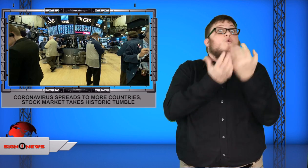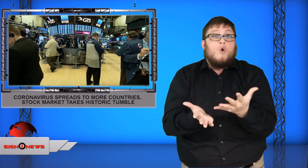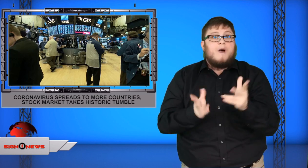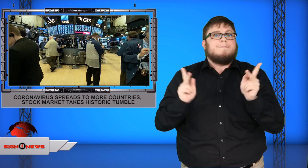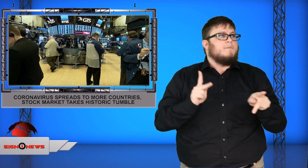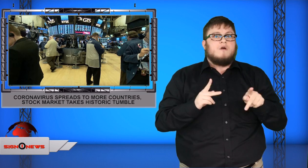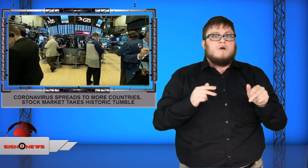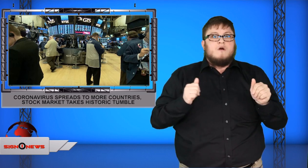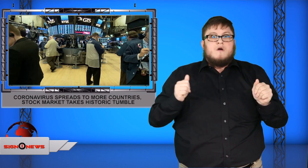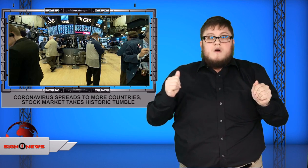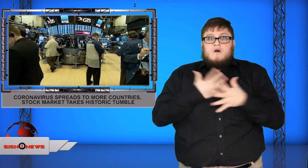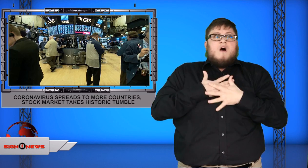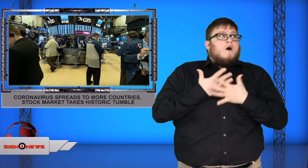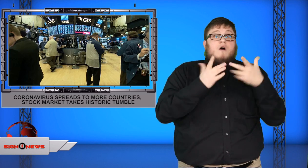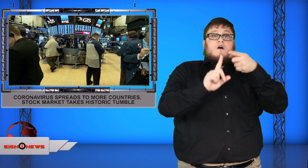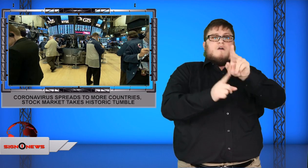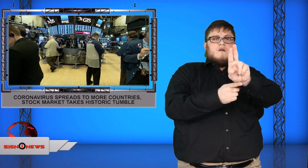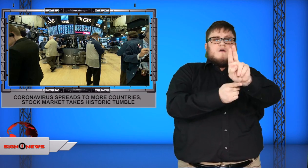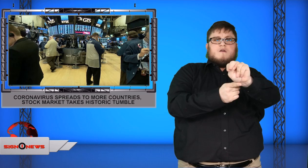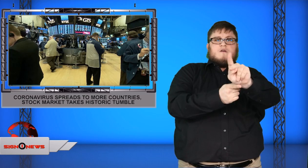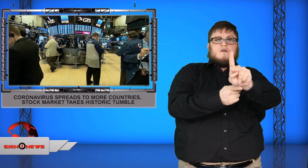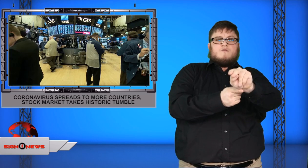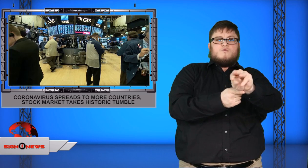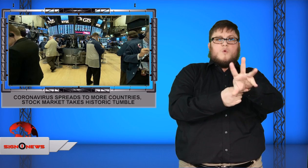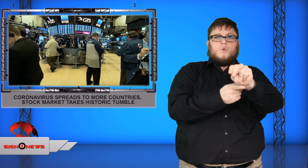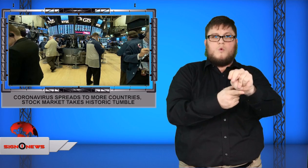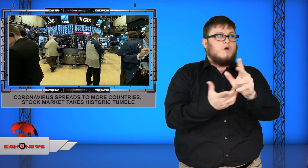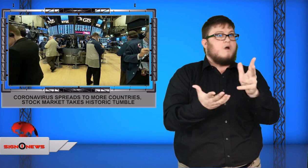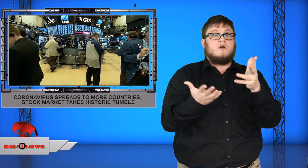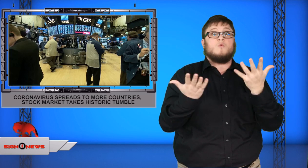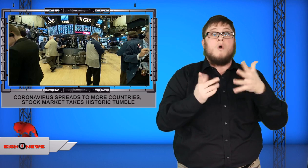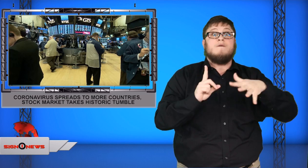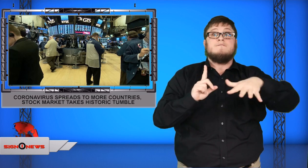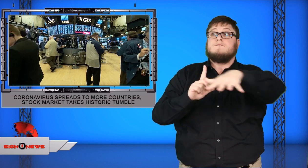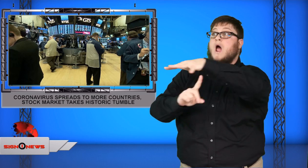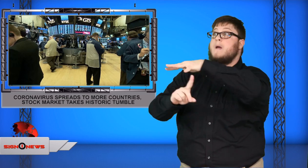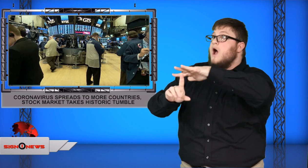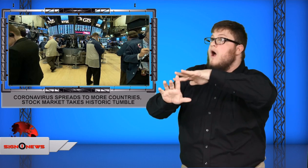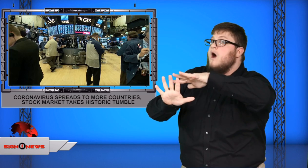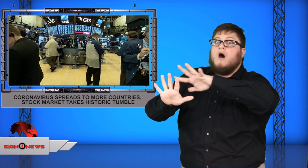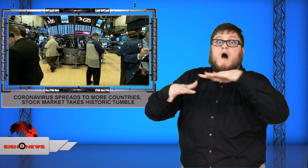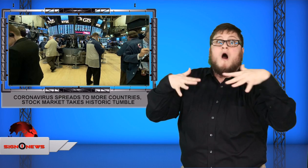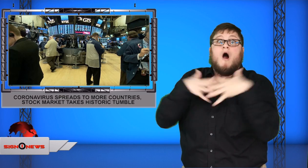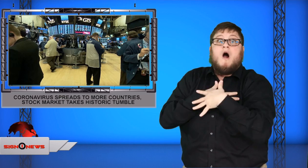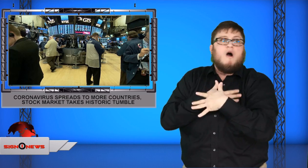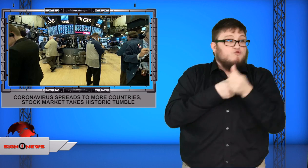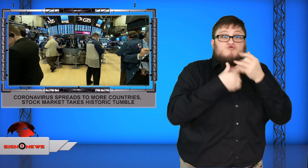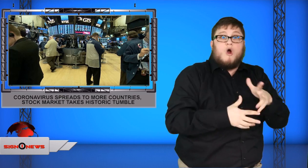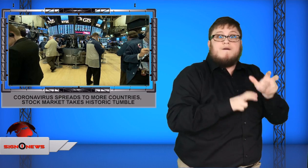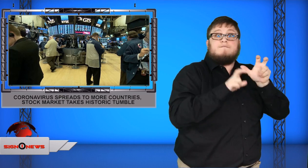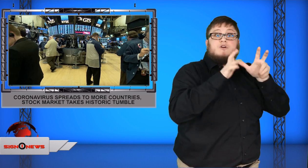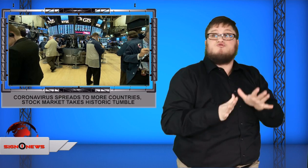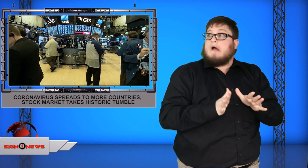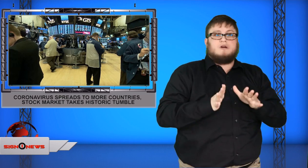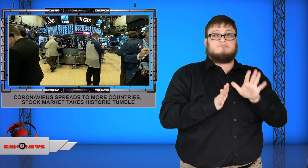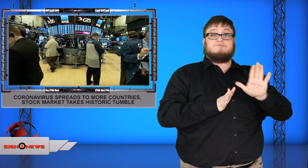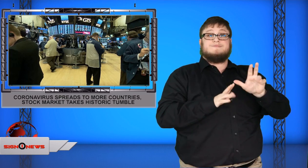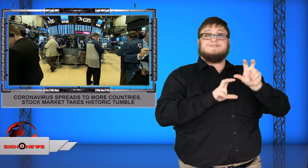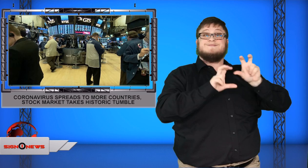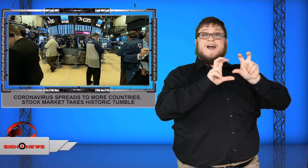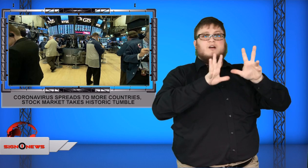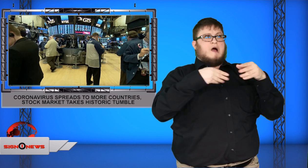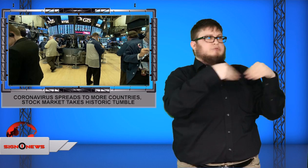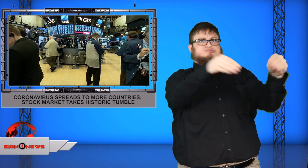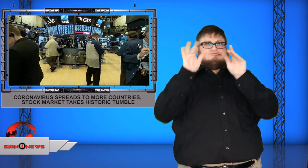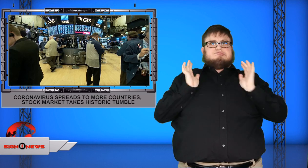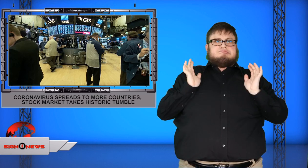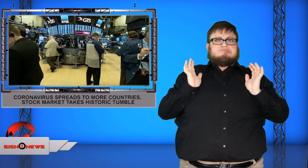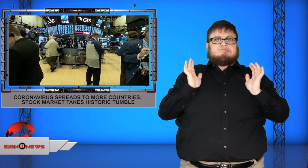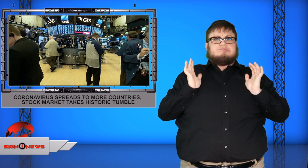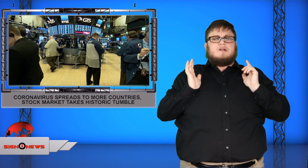That creates a fear of the unknown and in that environment investors tend to sell fast